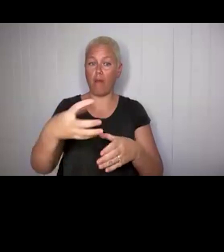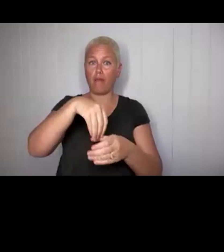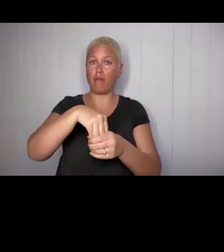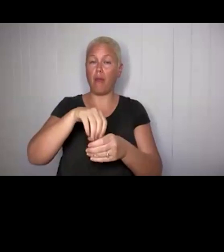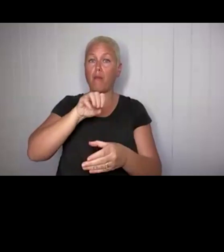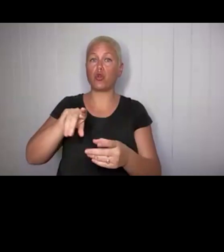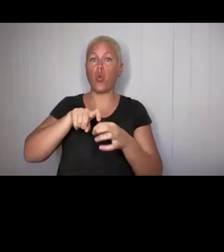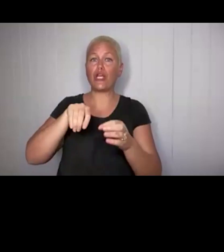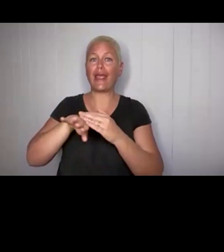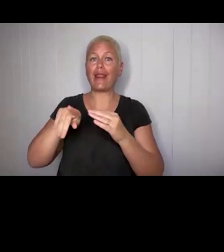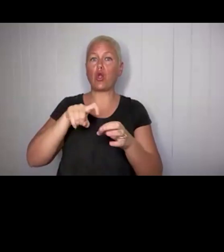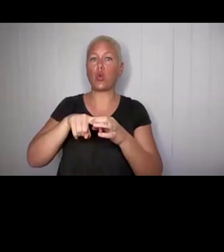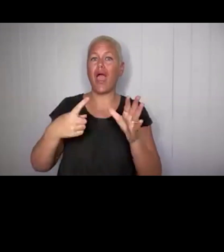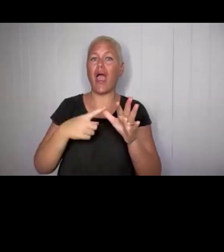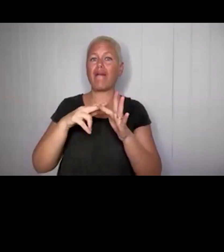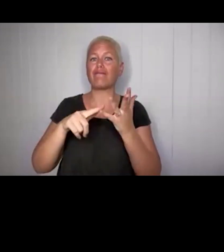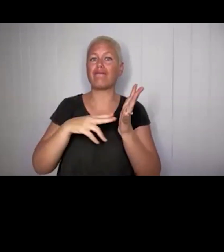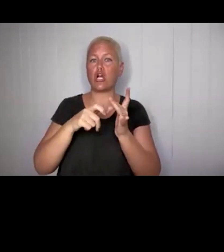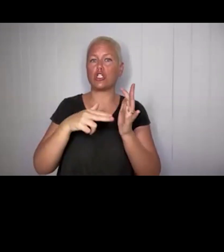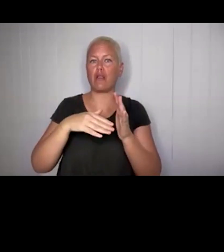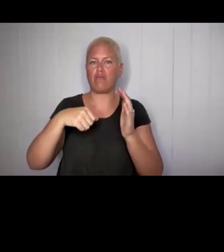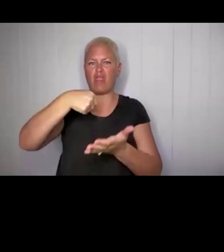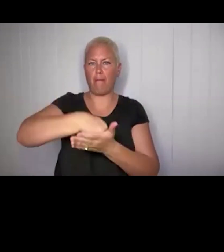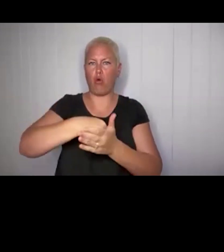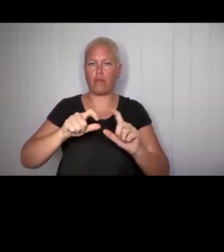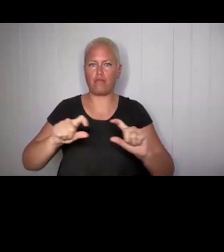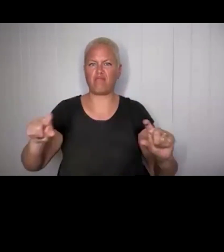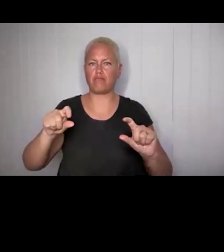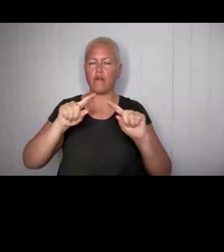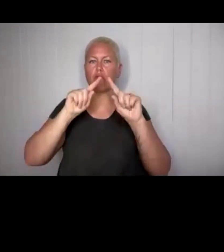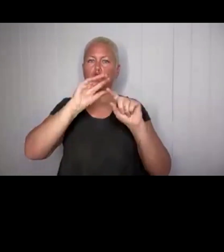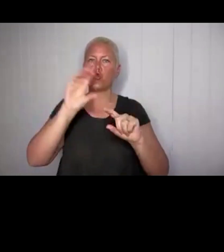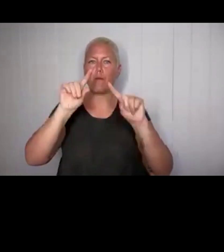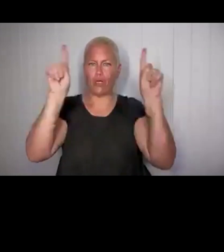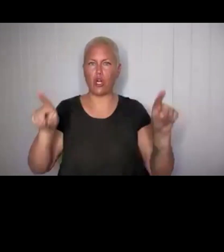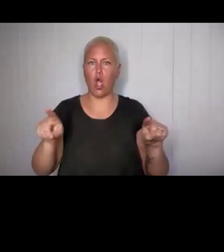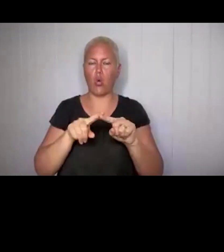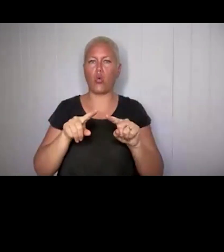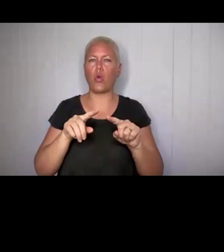Q&A function in the bottom of the zoom window. We hope to maintain as much discretion throughout the